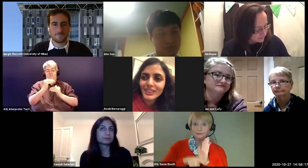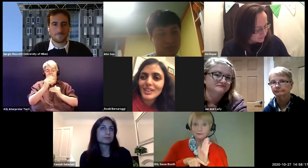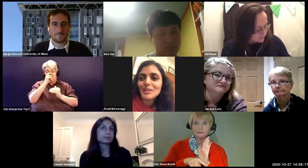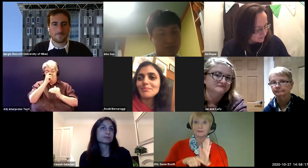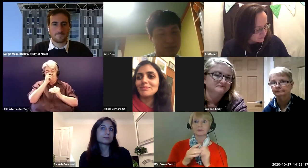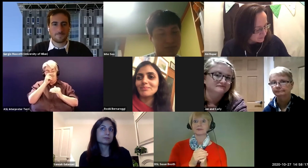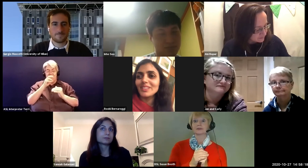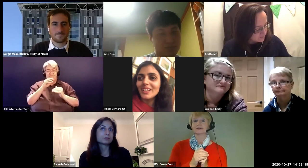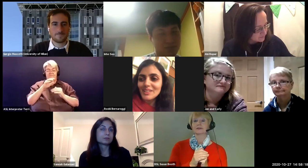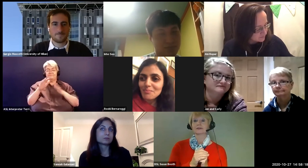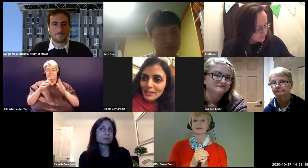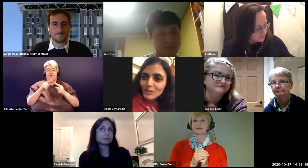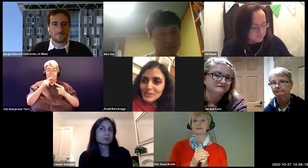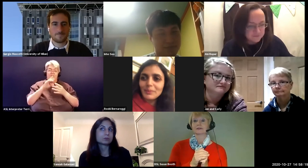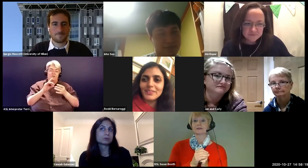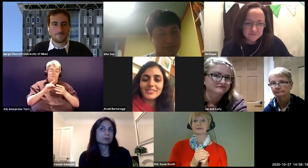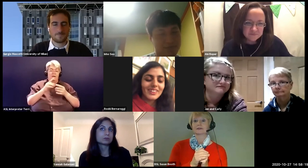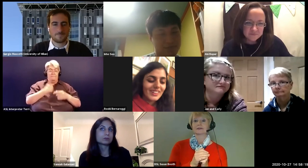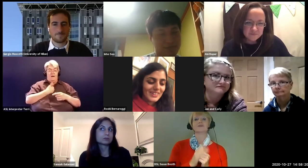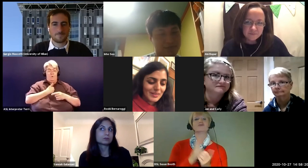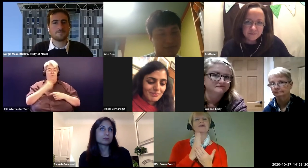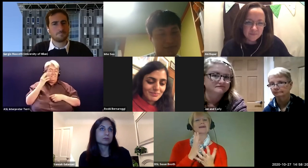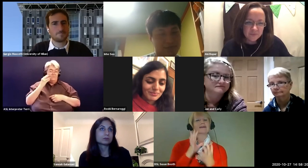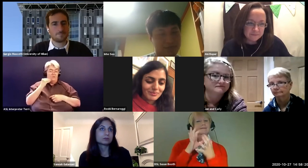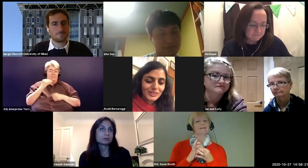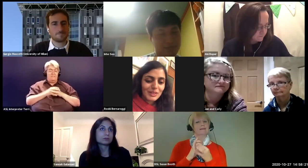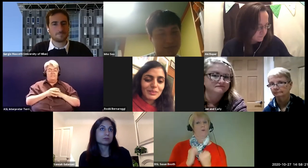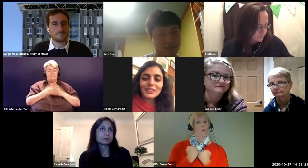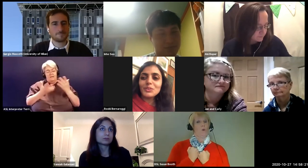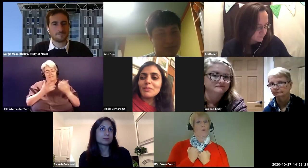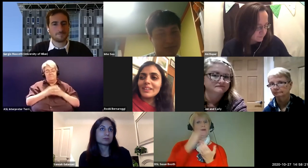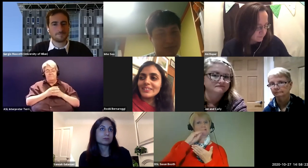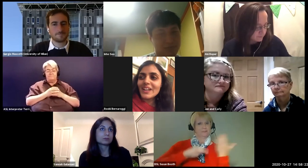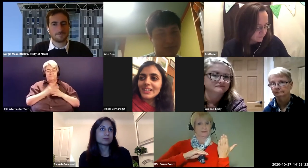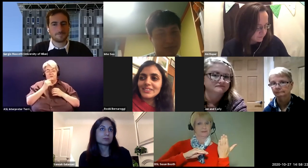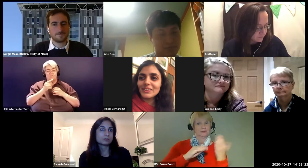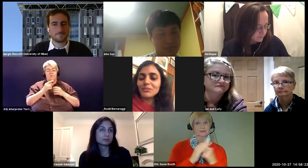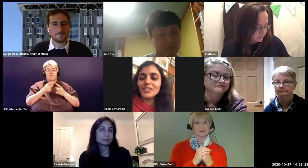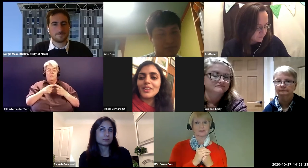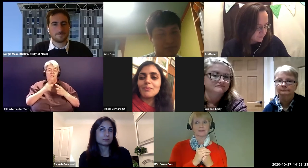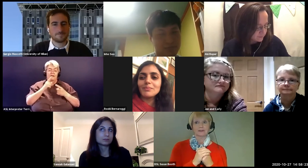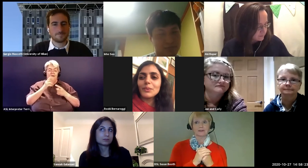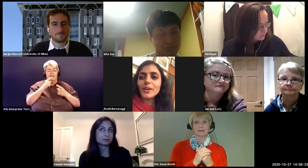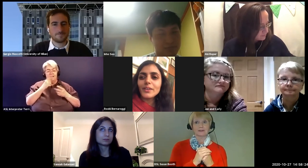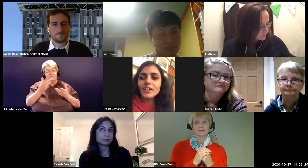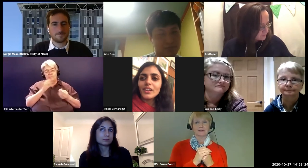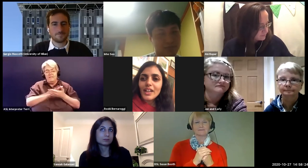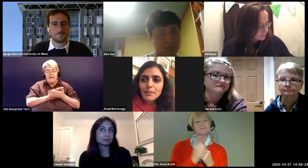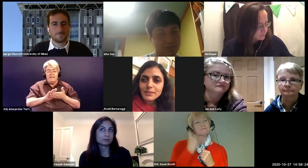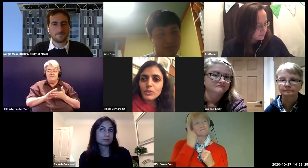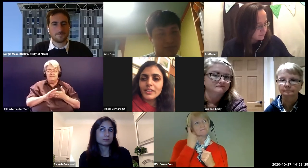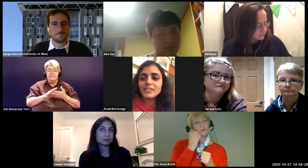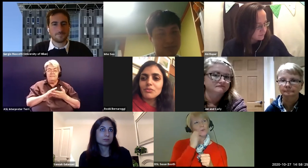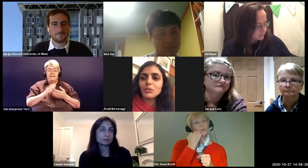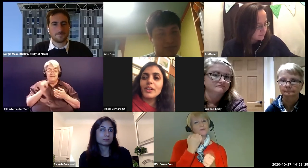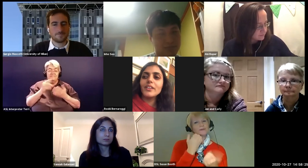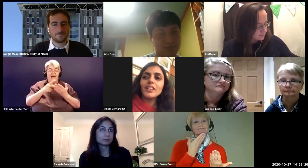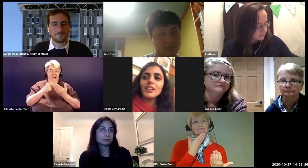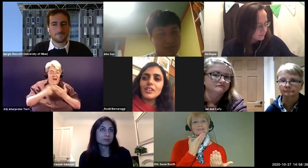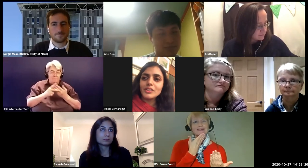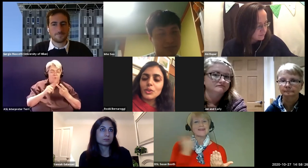um my own experience um for example it would be nice if they wear apps or any software so